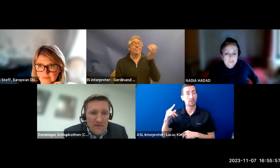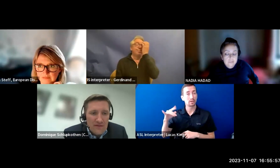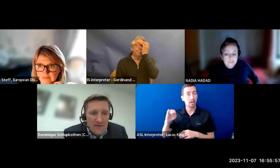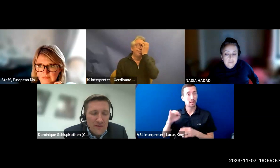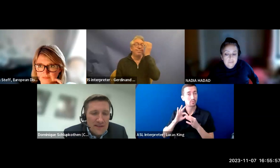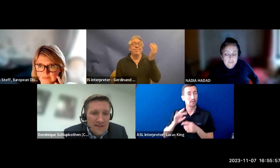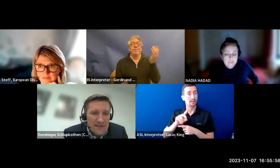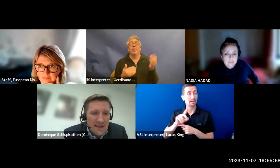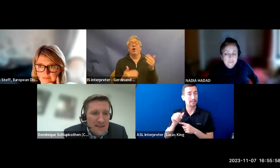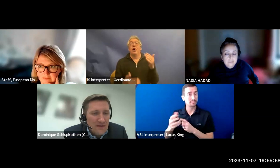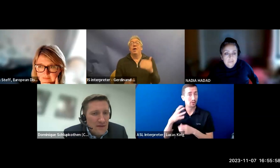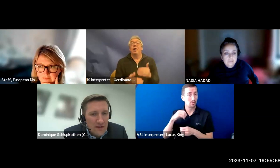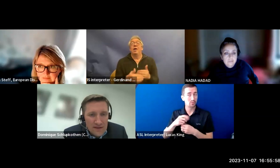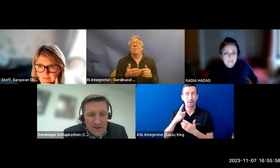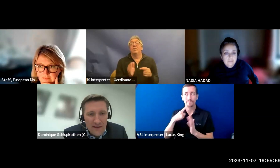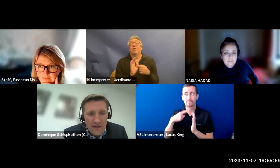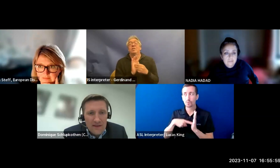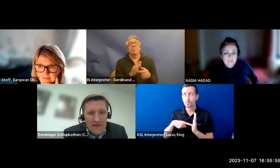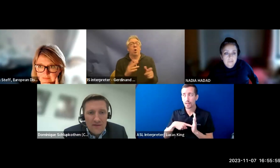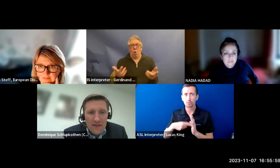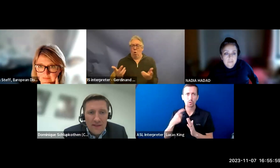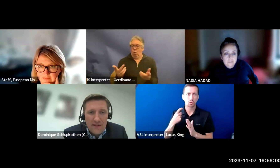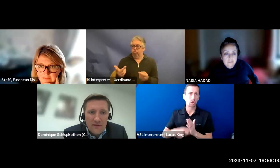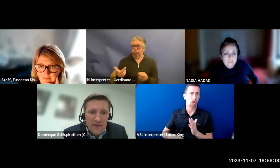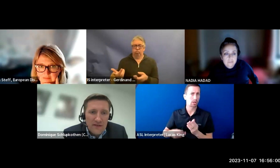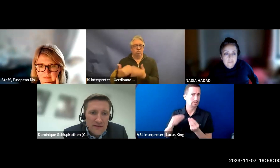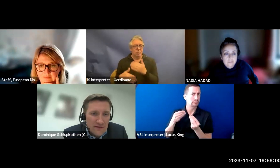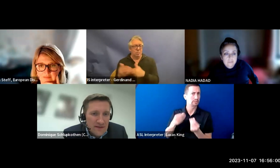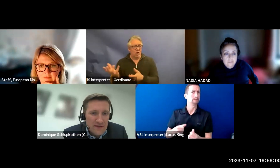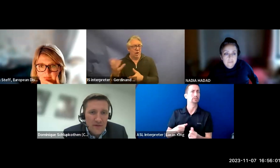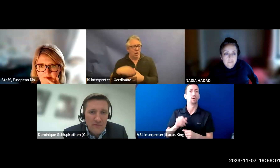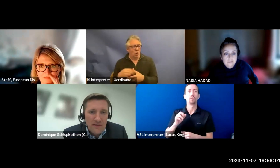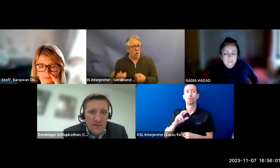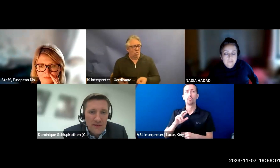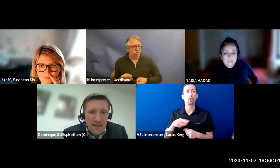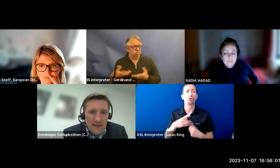For instance, that it costs a lot or that it only concerns a few people.